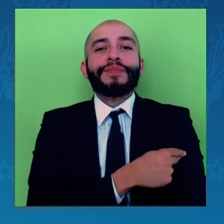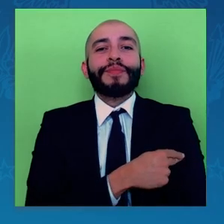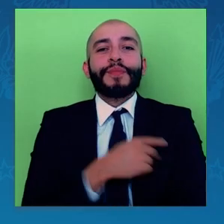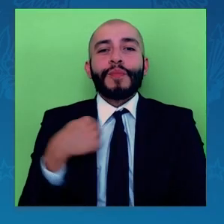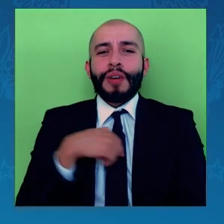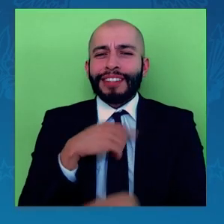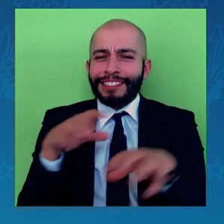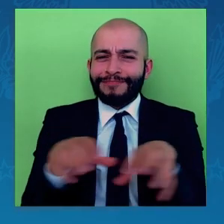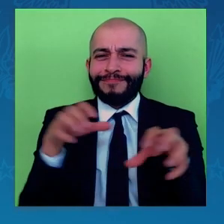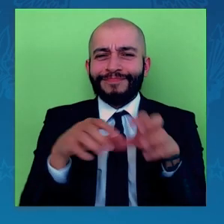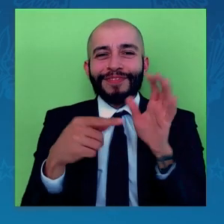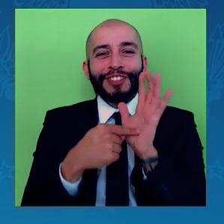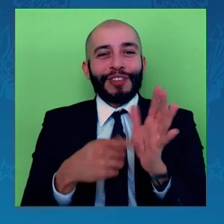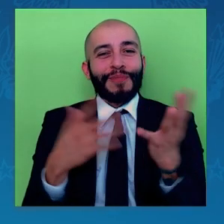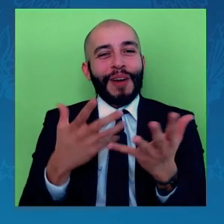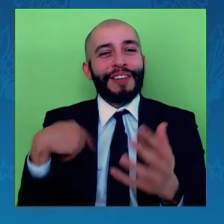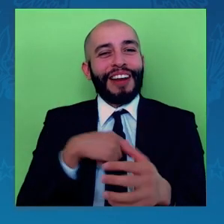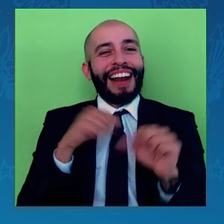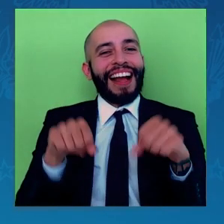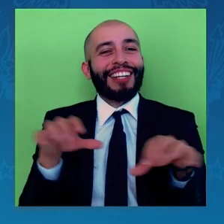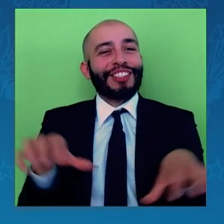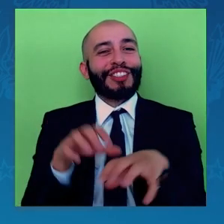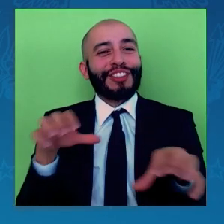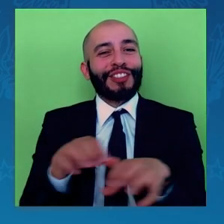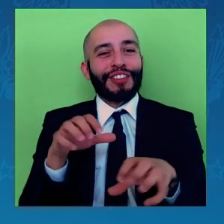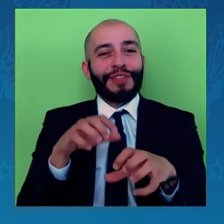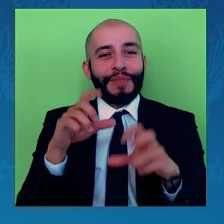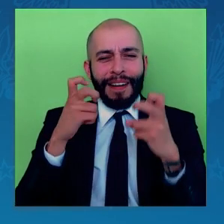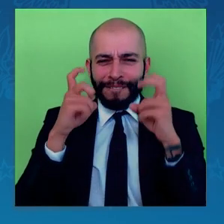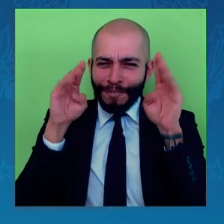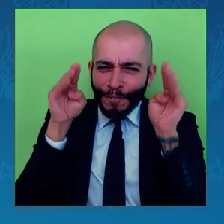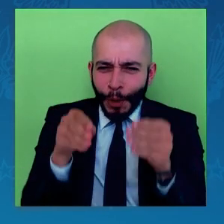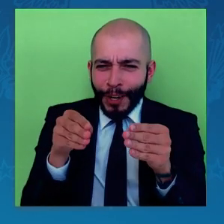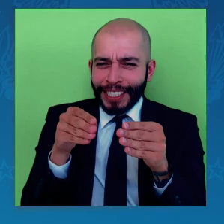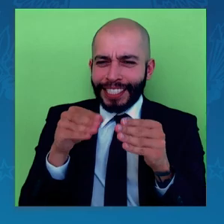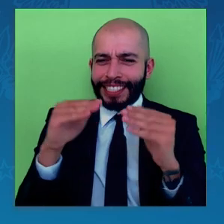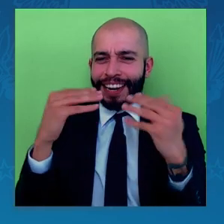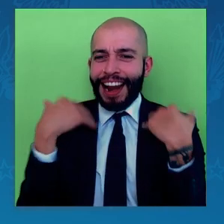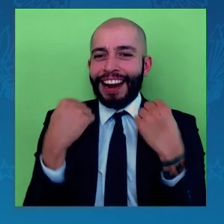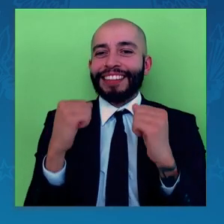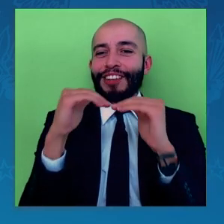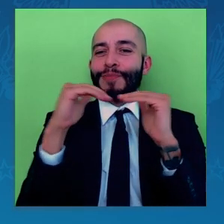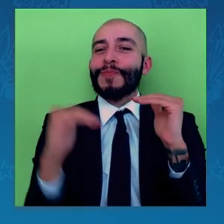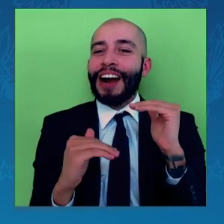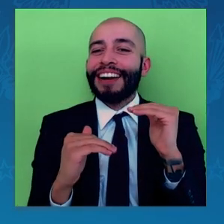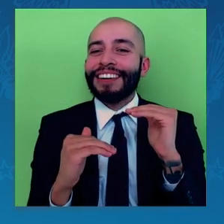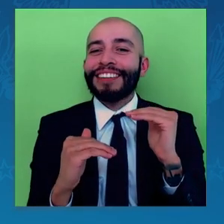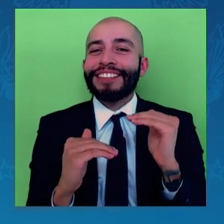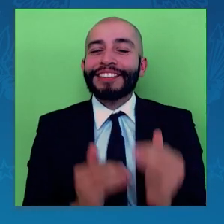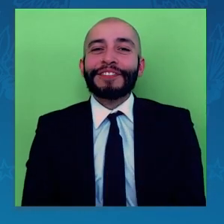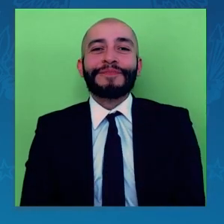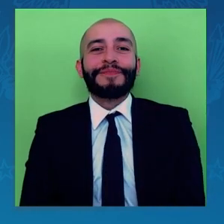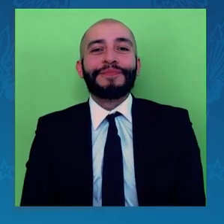when we focus on equity. Over the last 10 months, our COVID-19 Health Equity Task Force